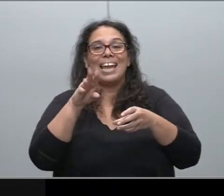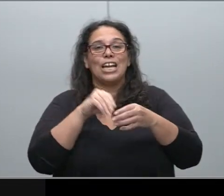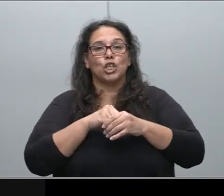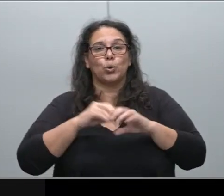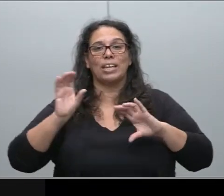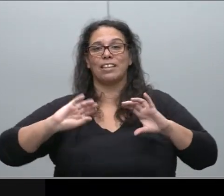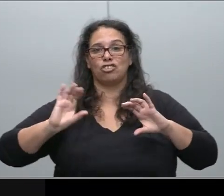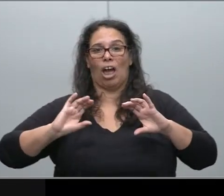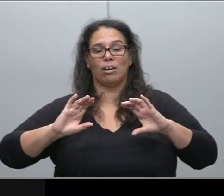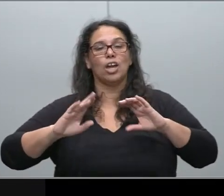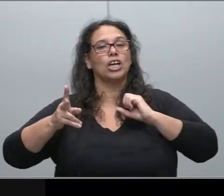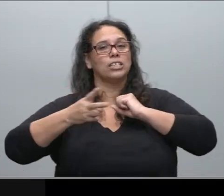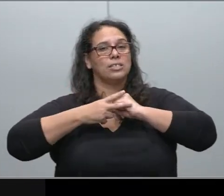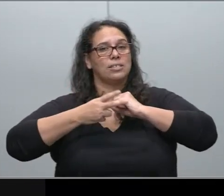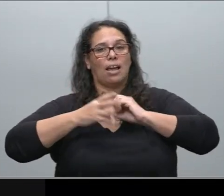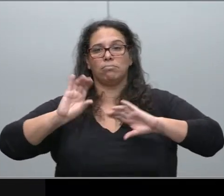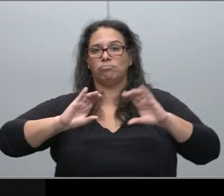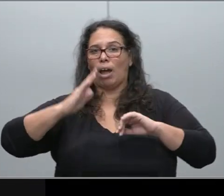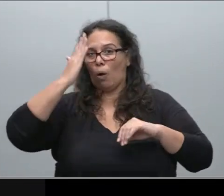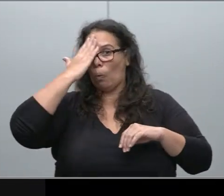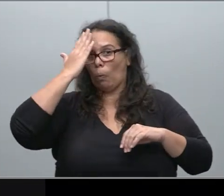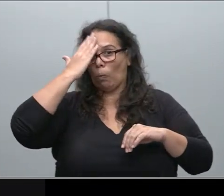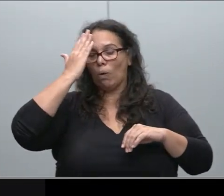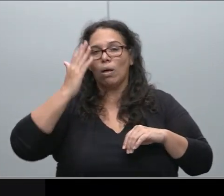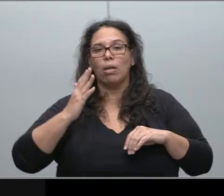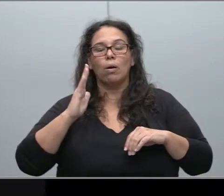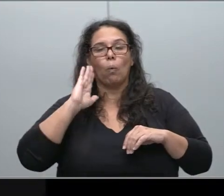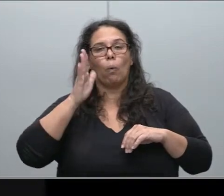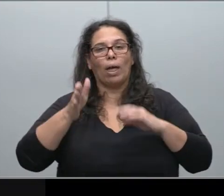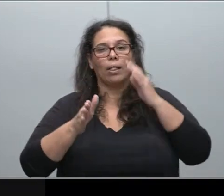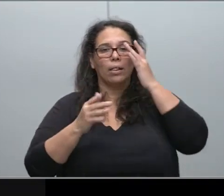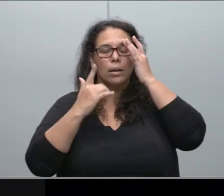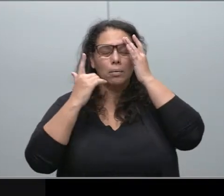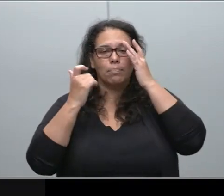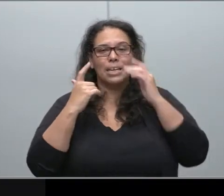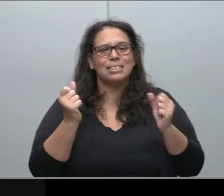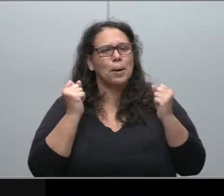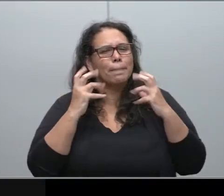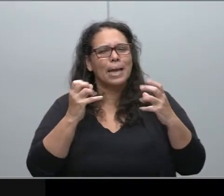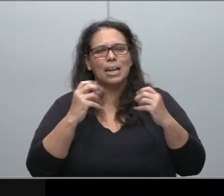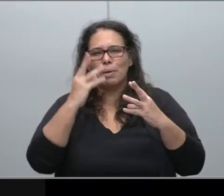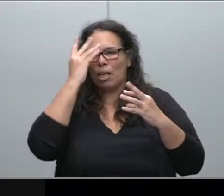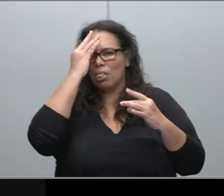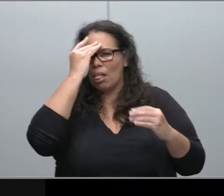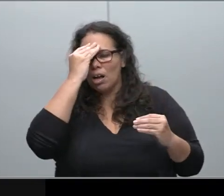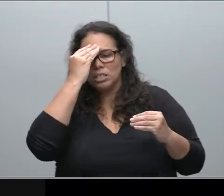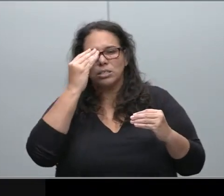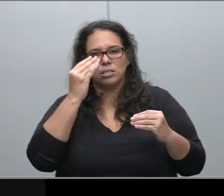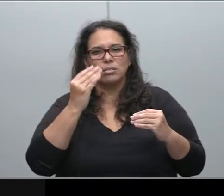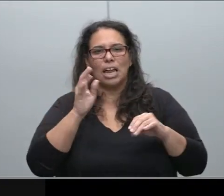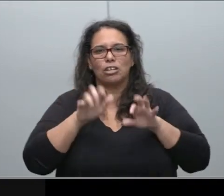All right. Can you see that? Yes. We see that. - Sorry about that. It was showing up on mine and not everybody else's. Let me clean it up here a little bit.